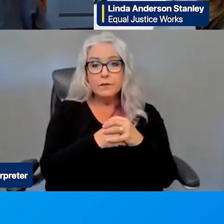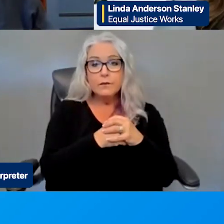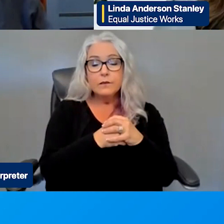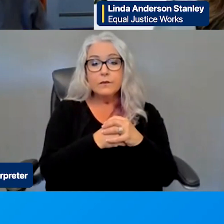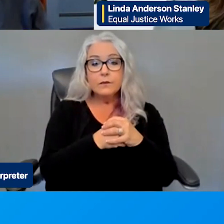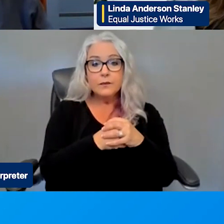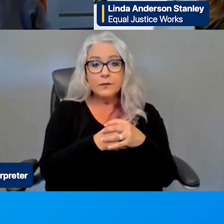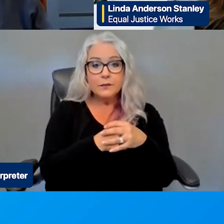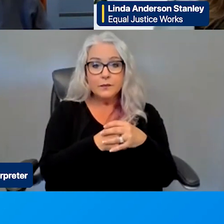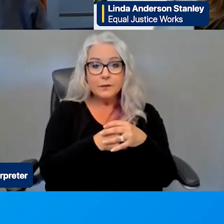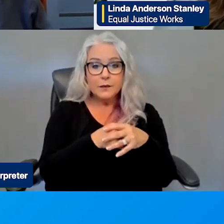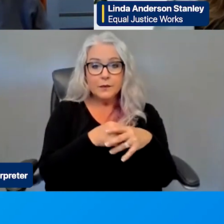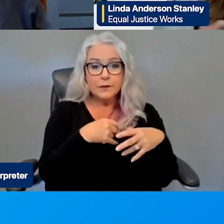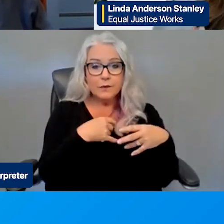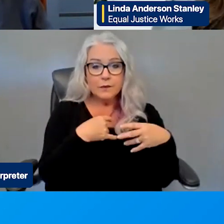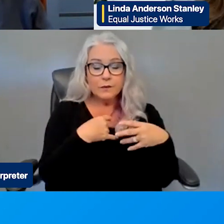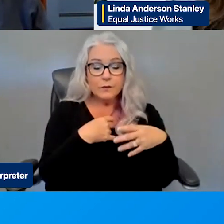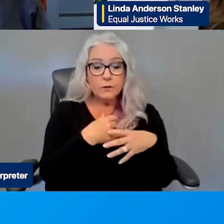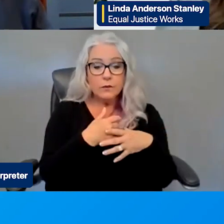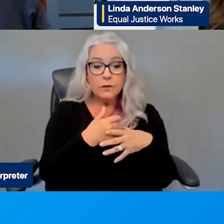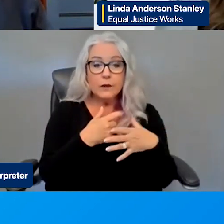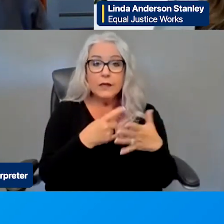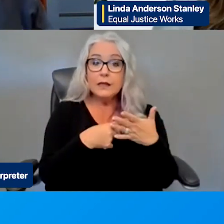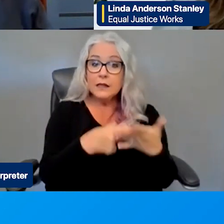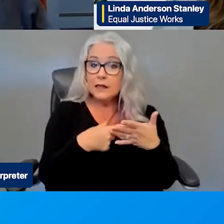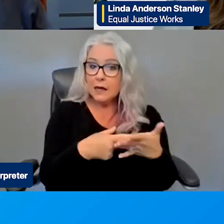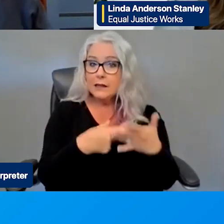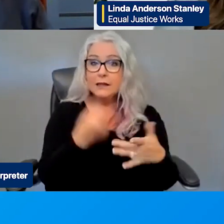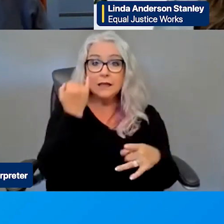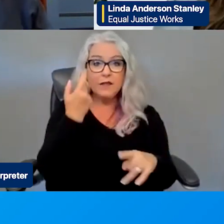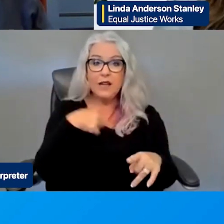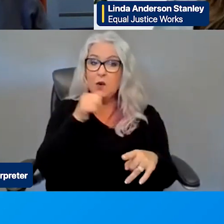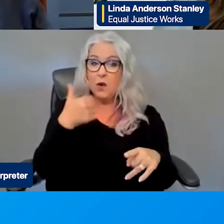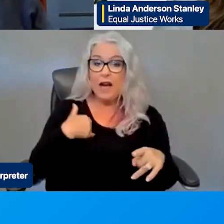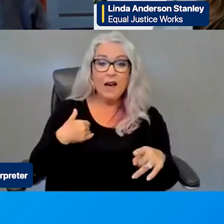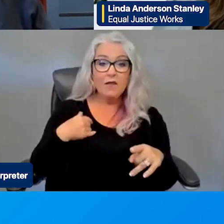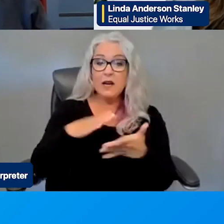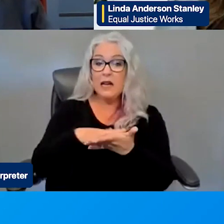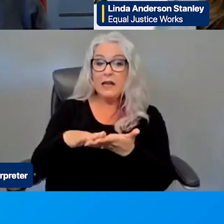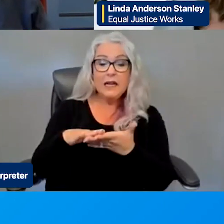with folks who do not have clear title to their home. And that that differs depending